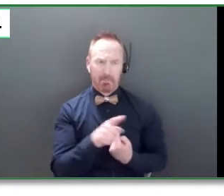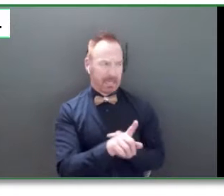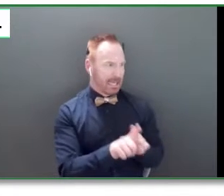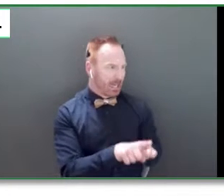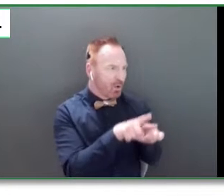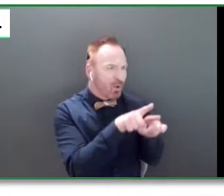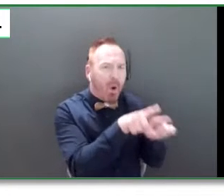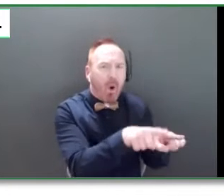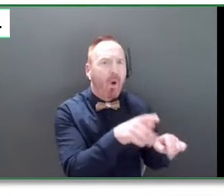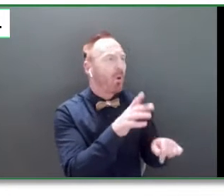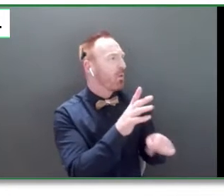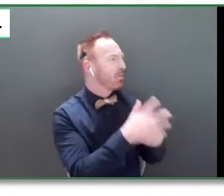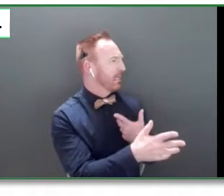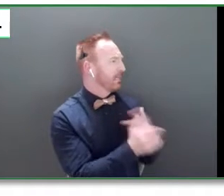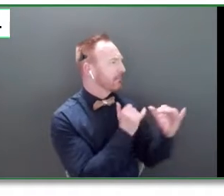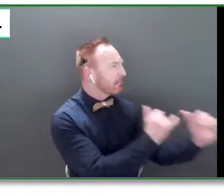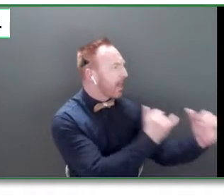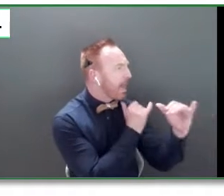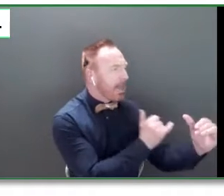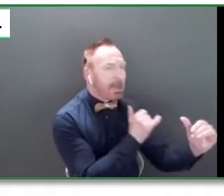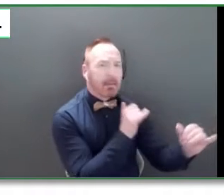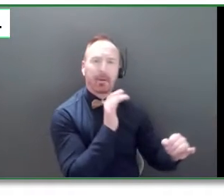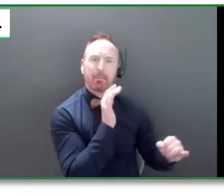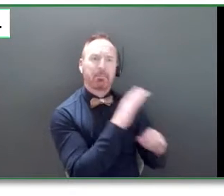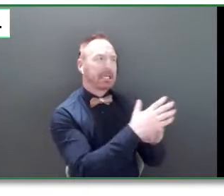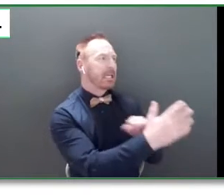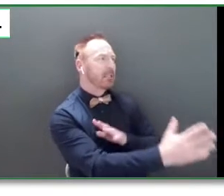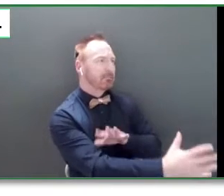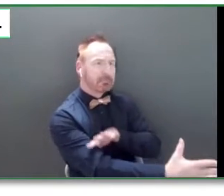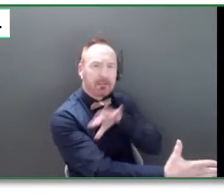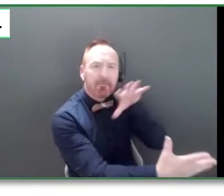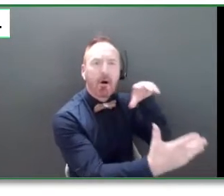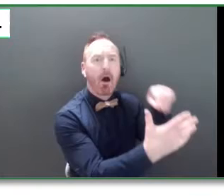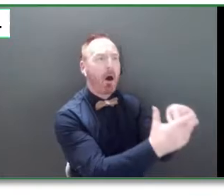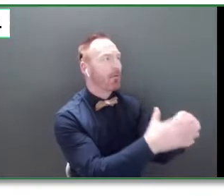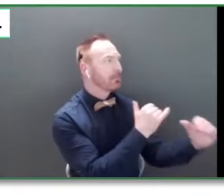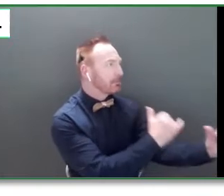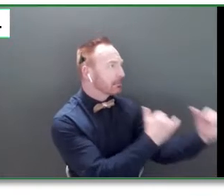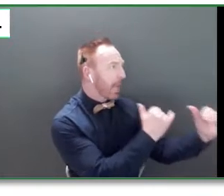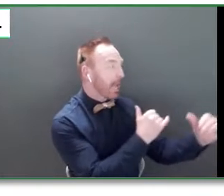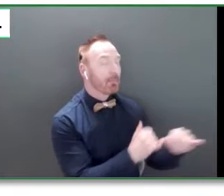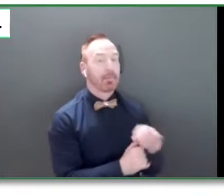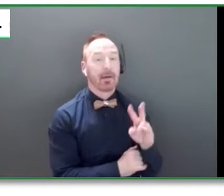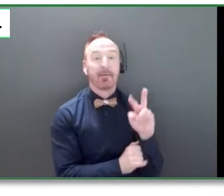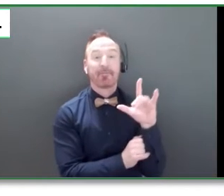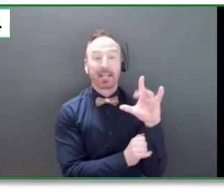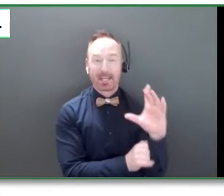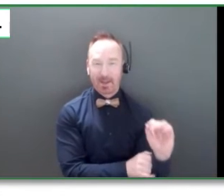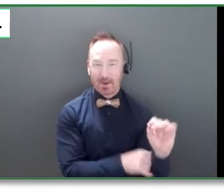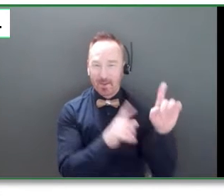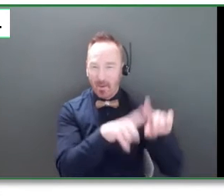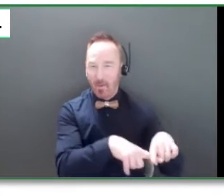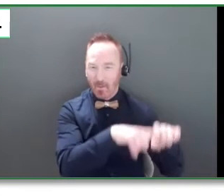everyone else and you can stop the video and advance